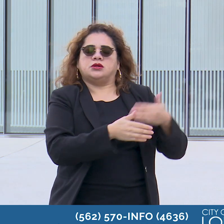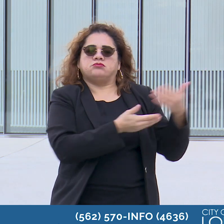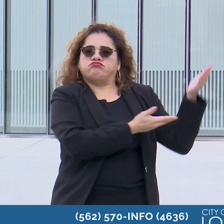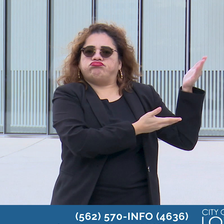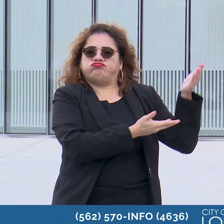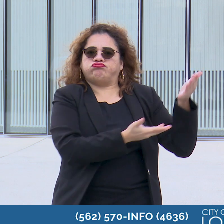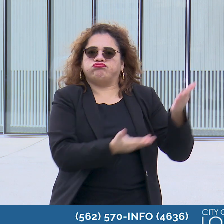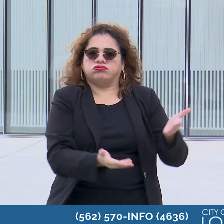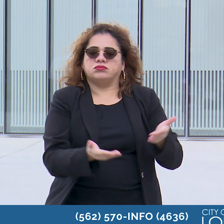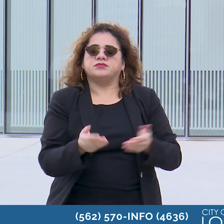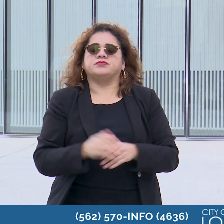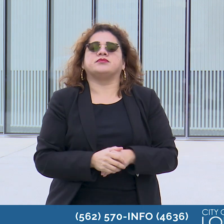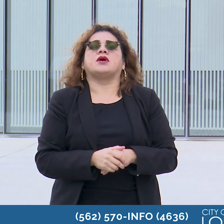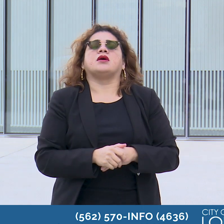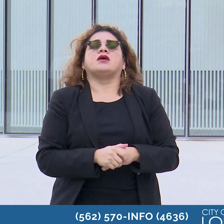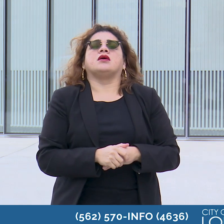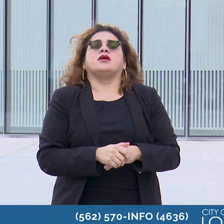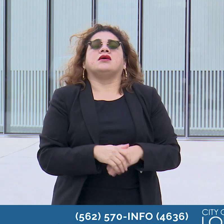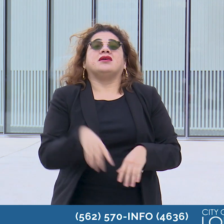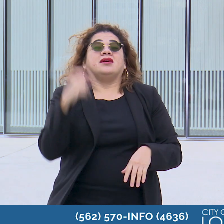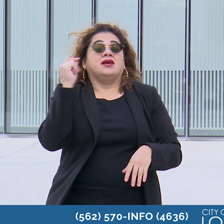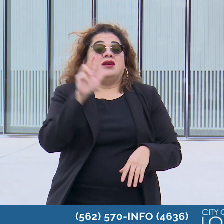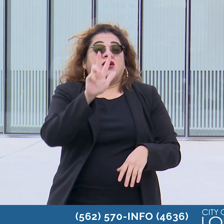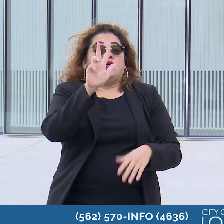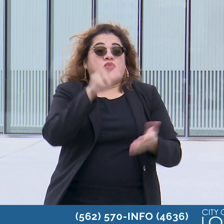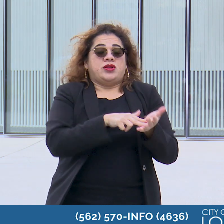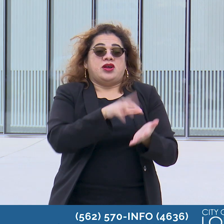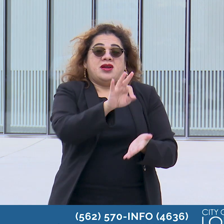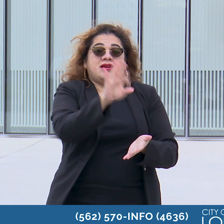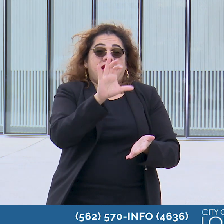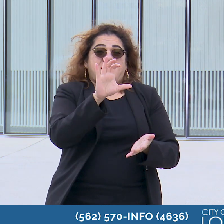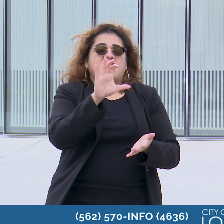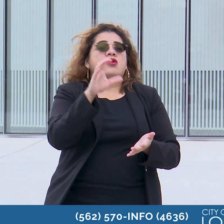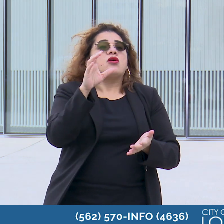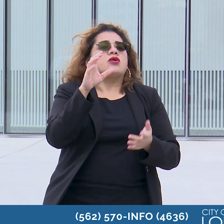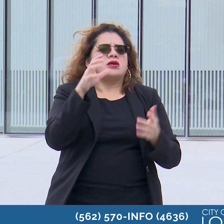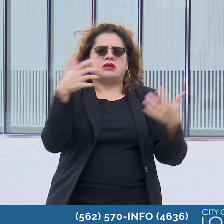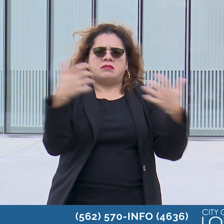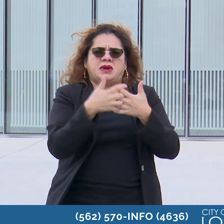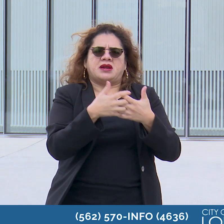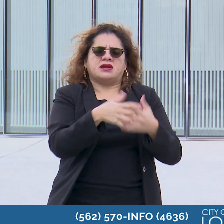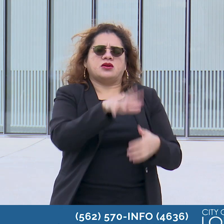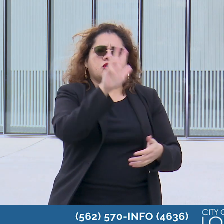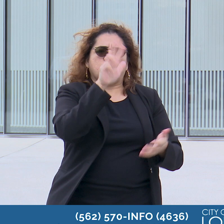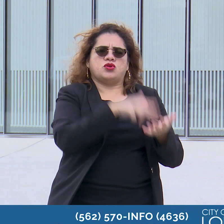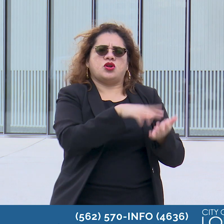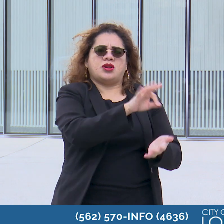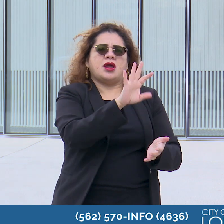Now those 3,900 doses are for 3,900 people because we know there is an additional second